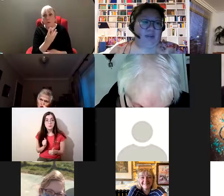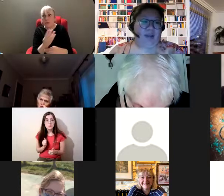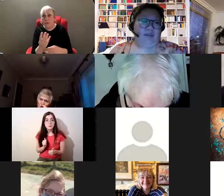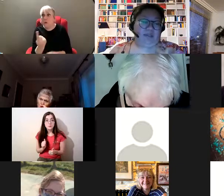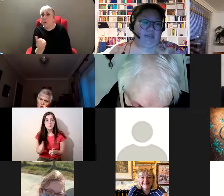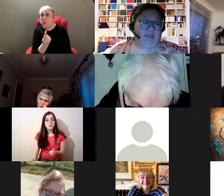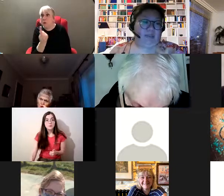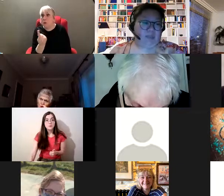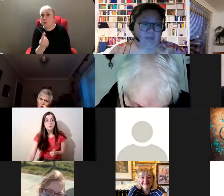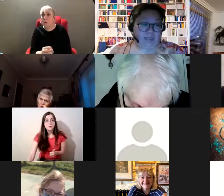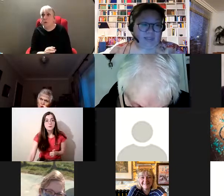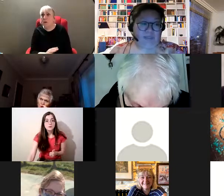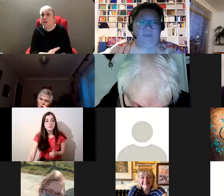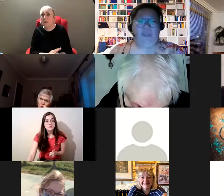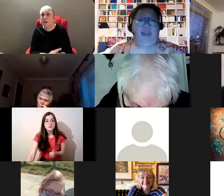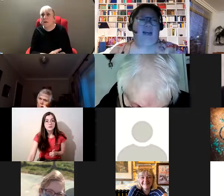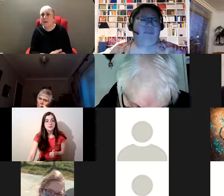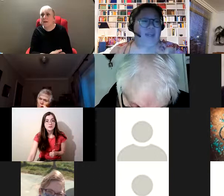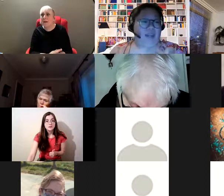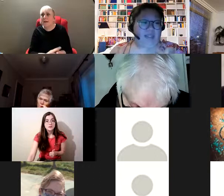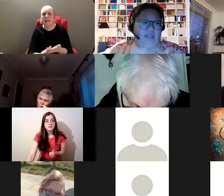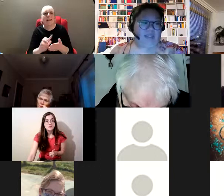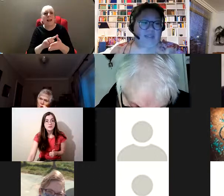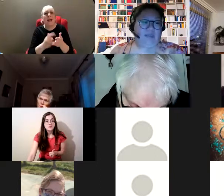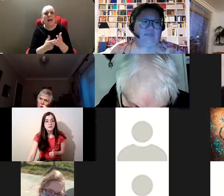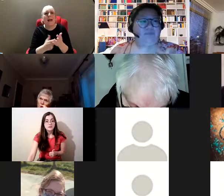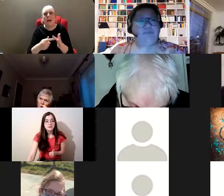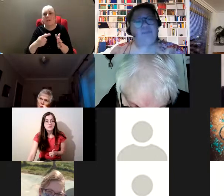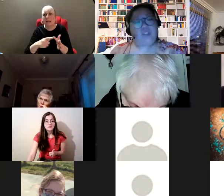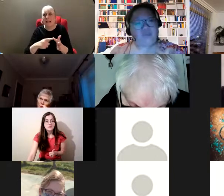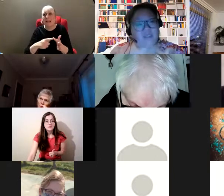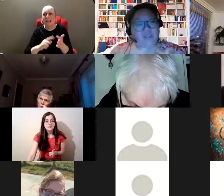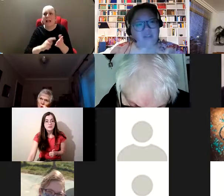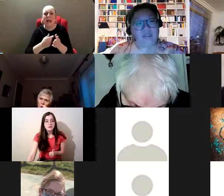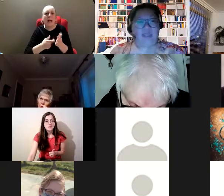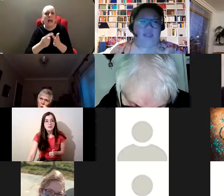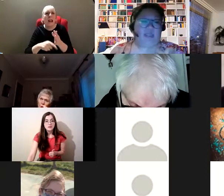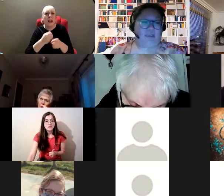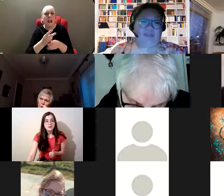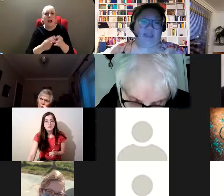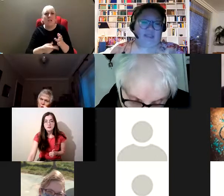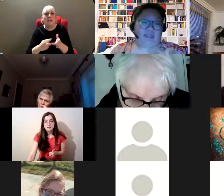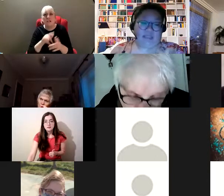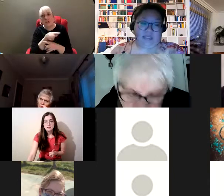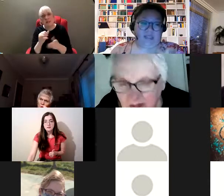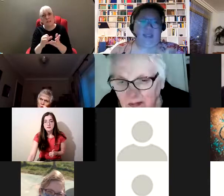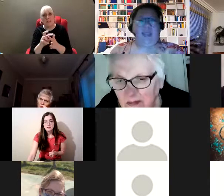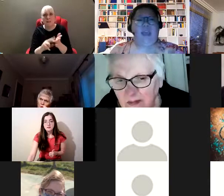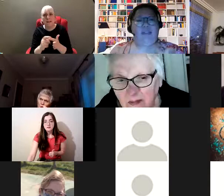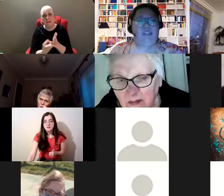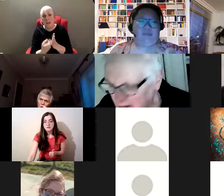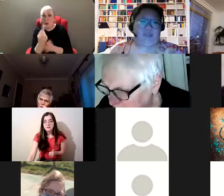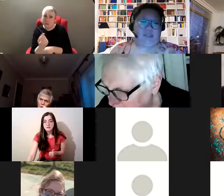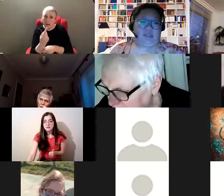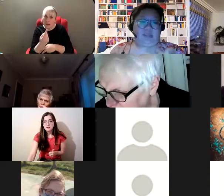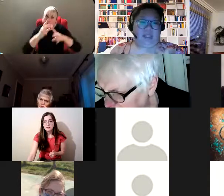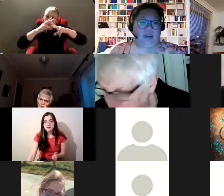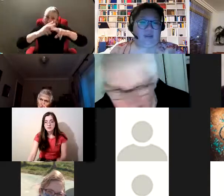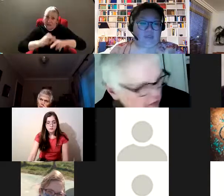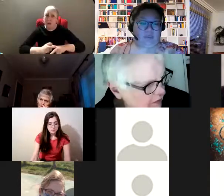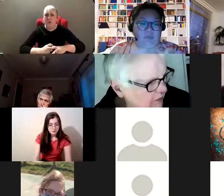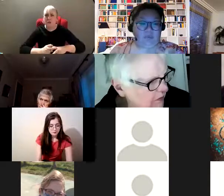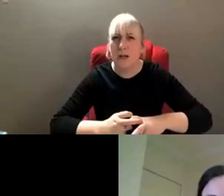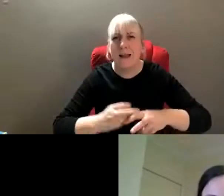harrington spencer and harry is a researcher in health active cities at the university of salford